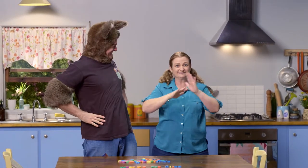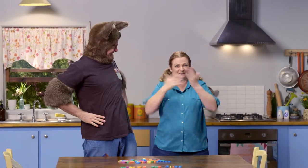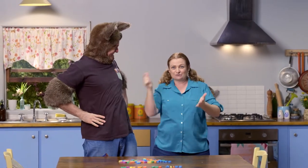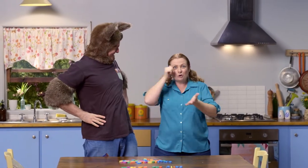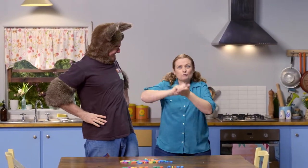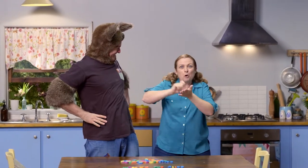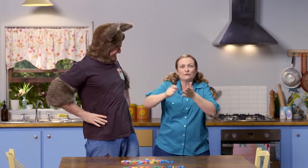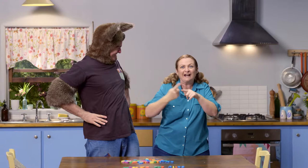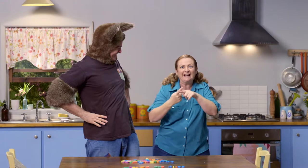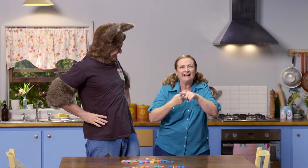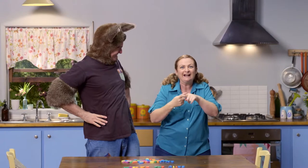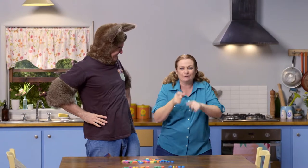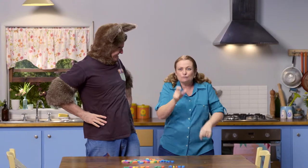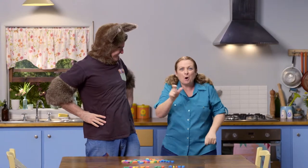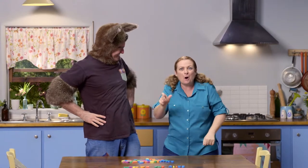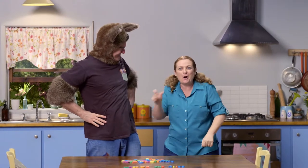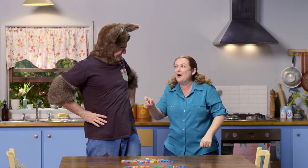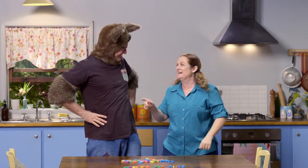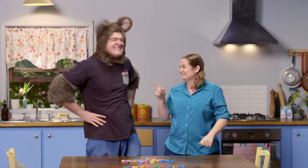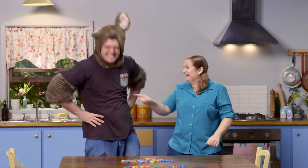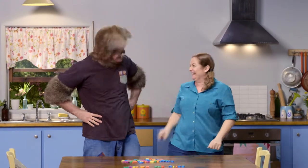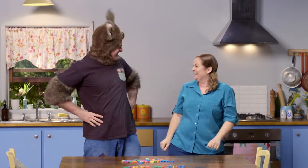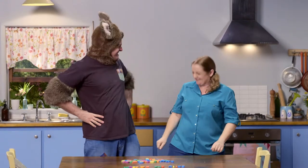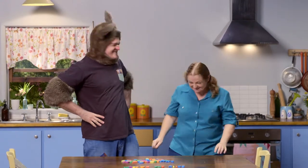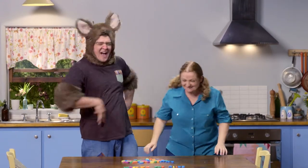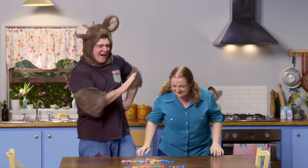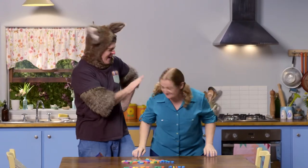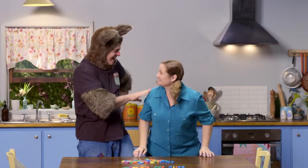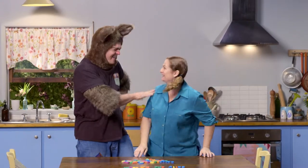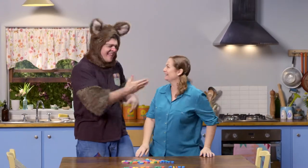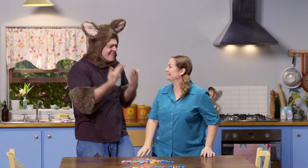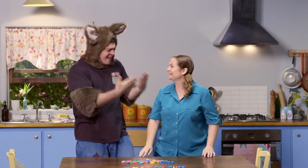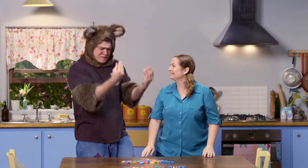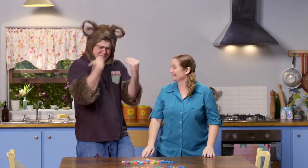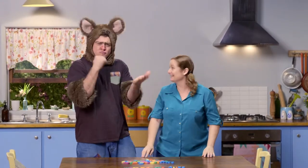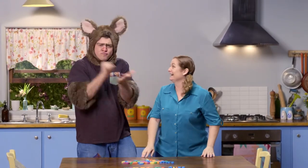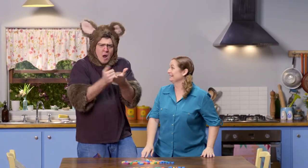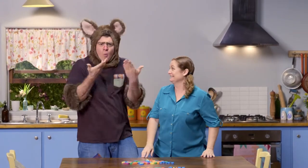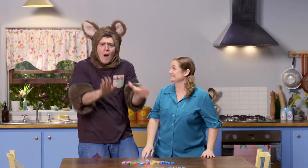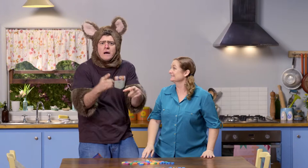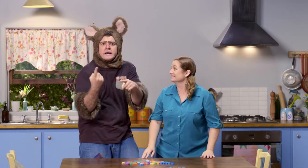And, now you can write English words. Yes. Oh, Sally, thank you so much for teaching me